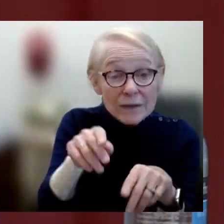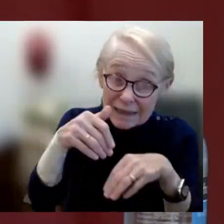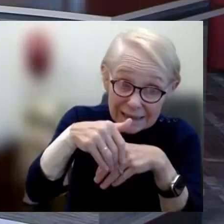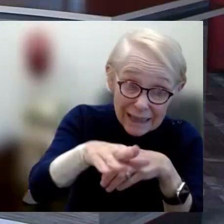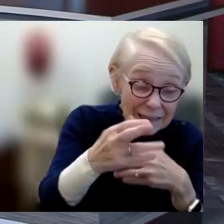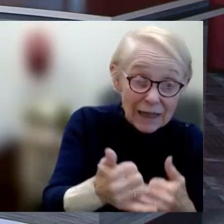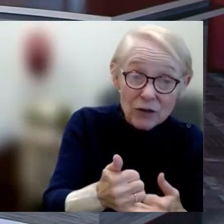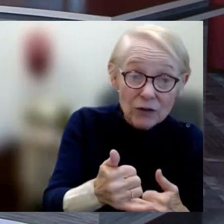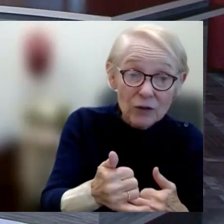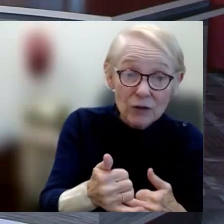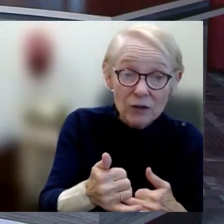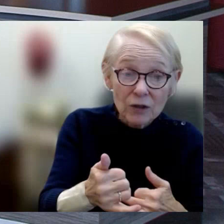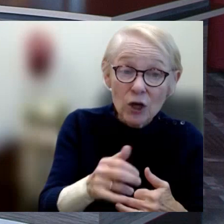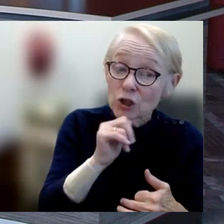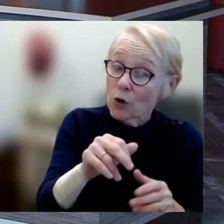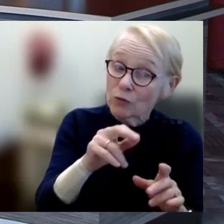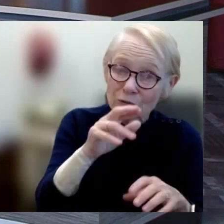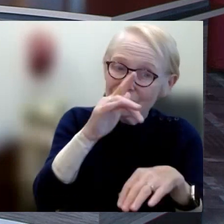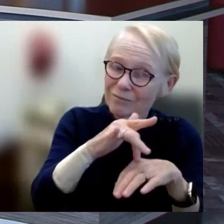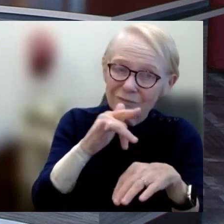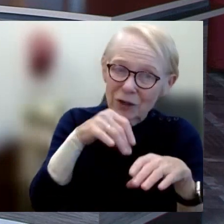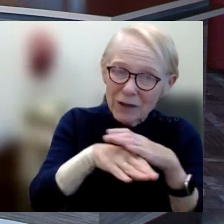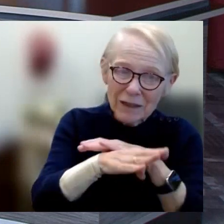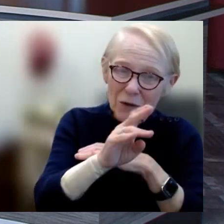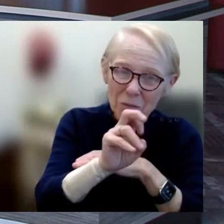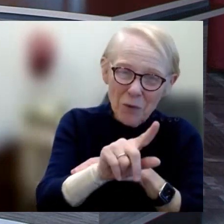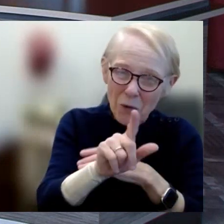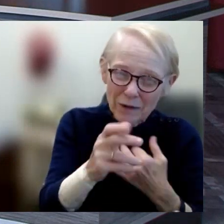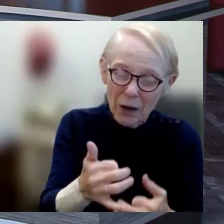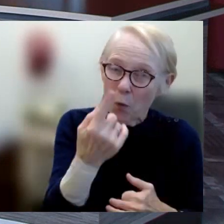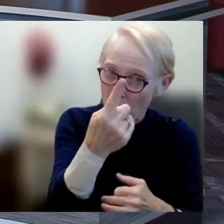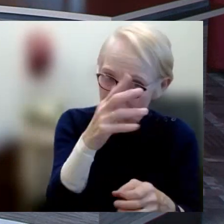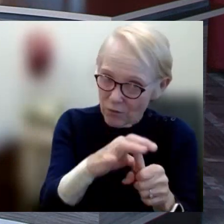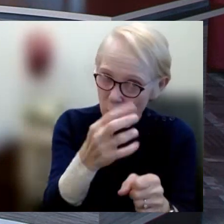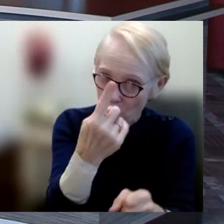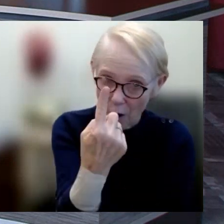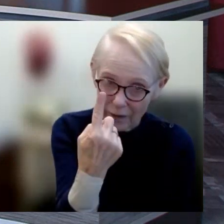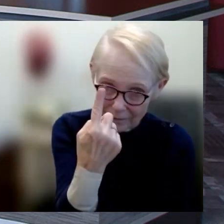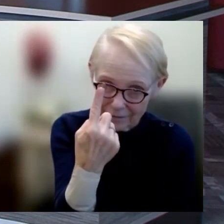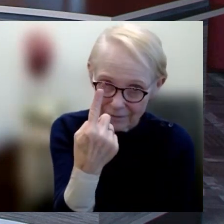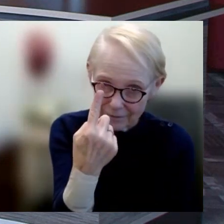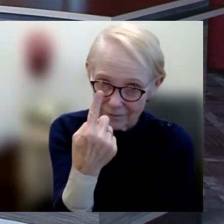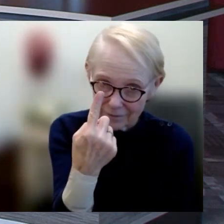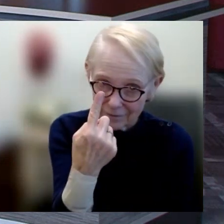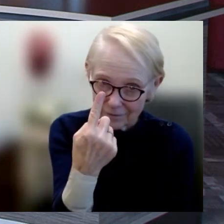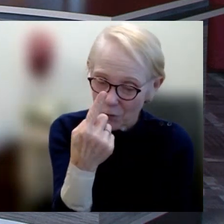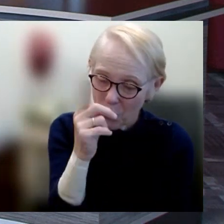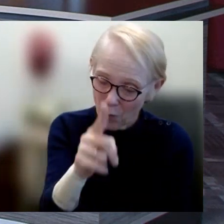them so you'd only get one you'll you get one one vote it's the one that's how democracy works